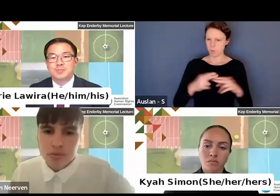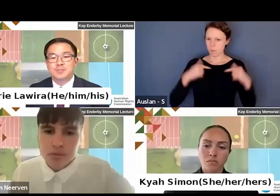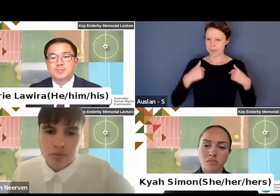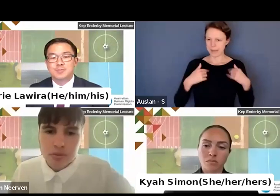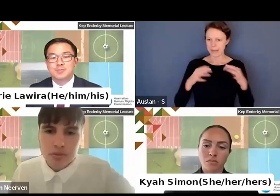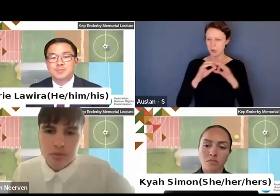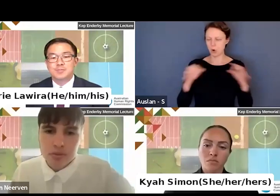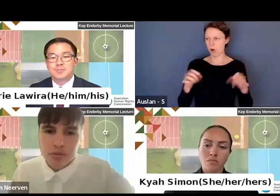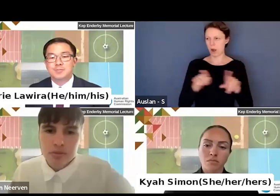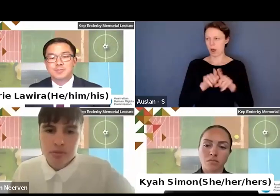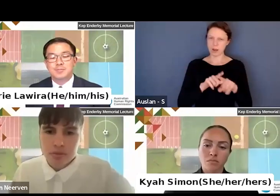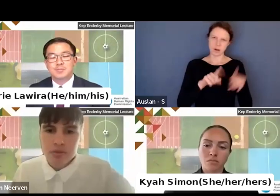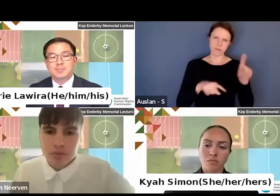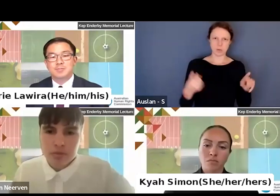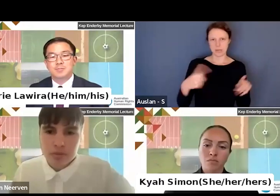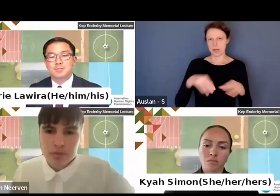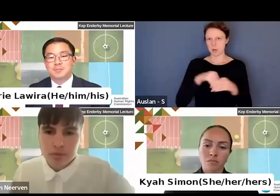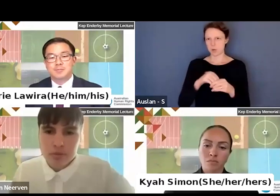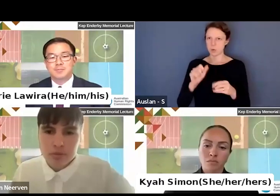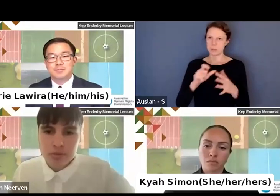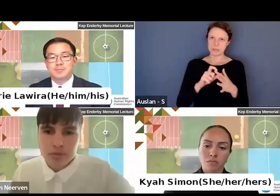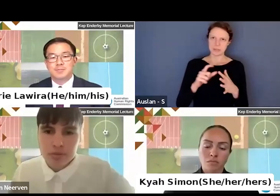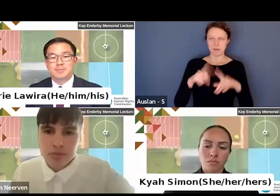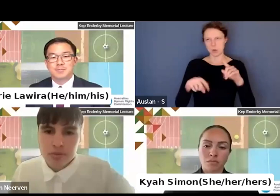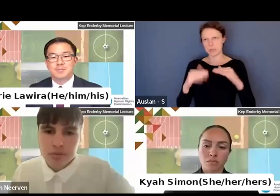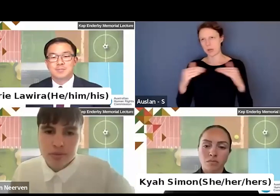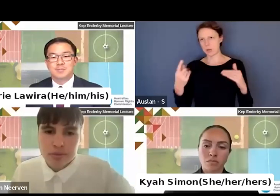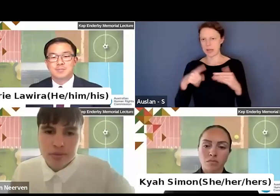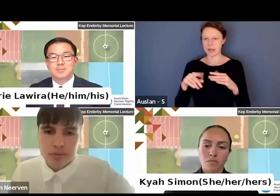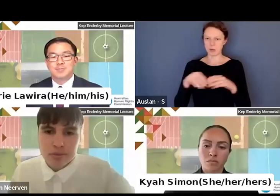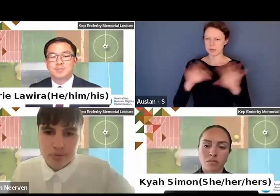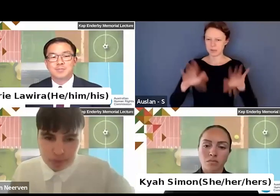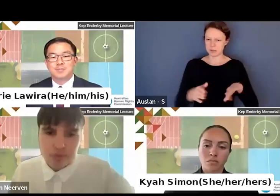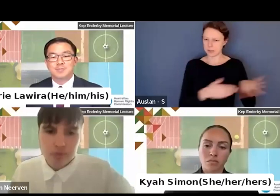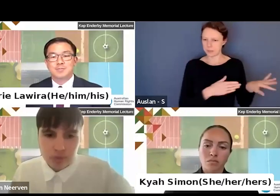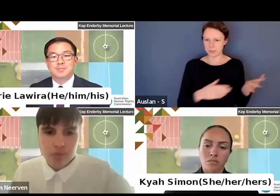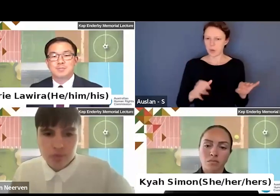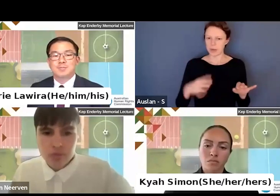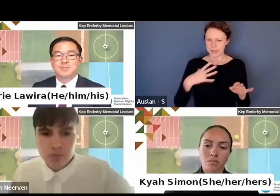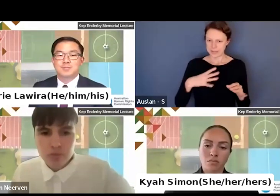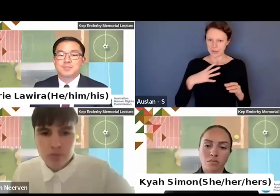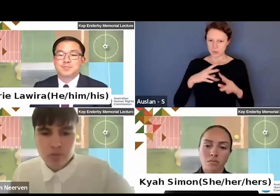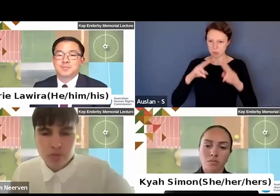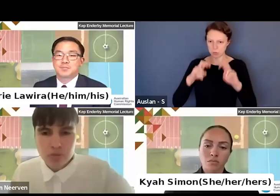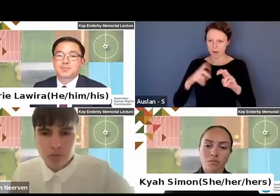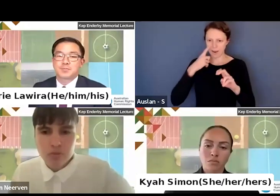becomes fashionable to gloss over things and address the real issues of racism. We need to start looking at this from a human rights perspective.